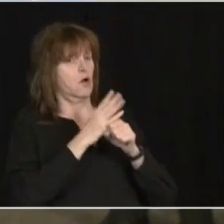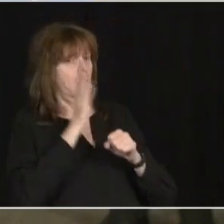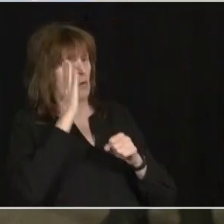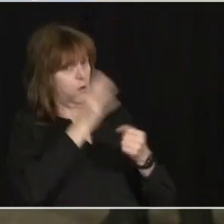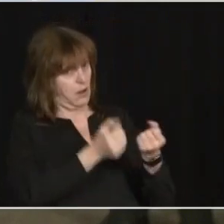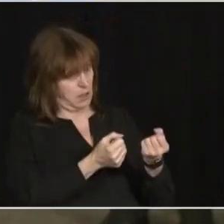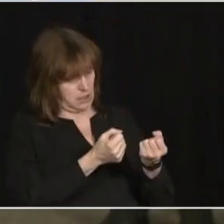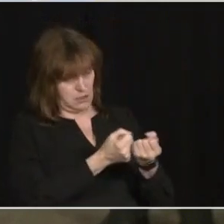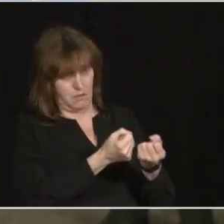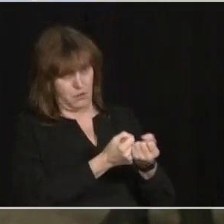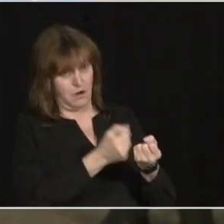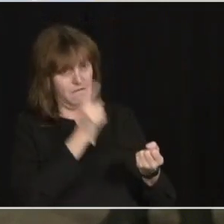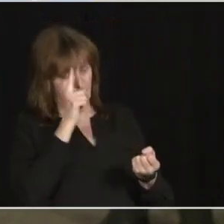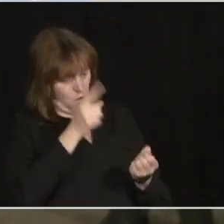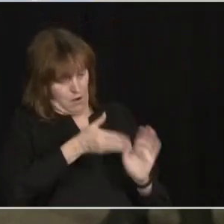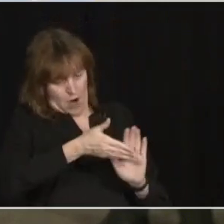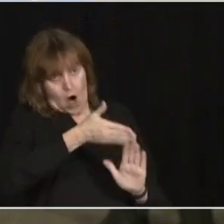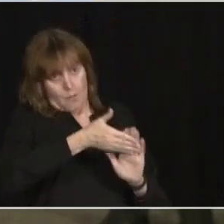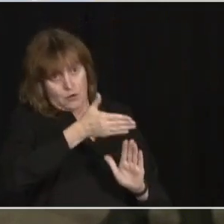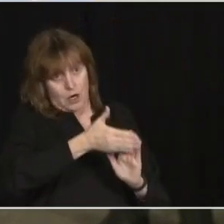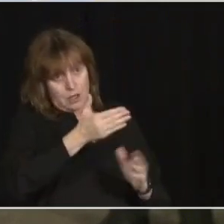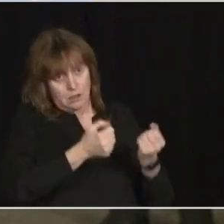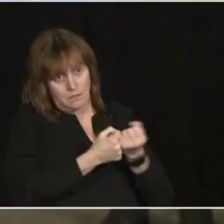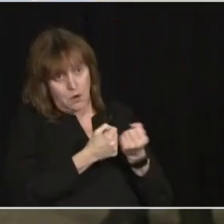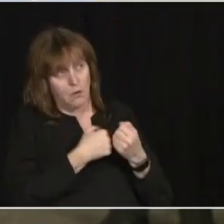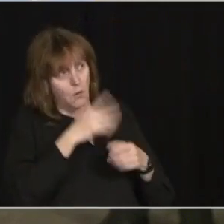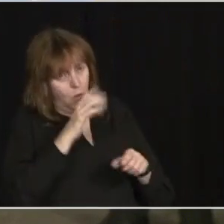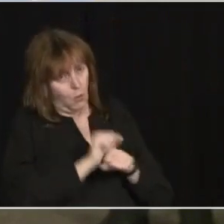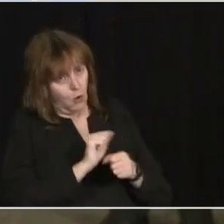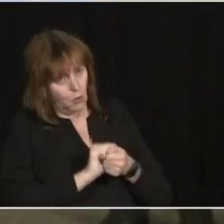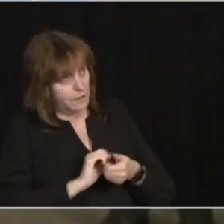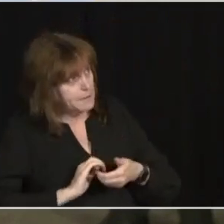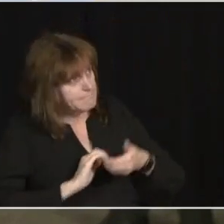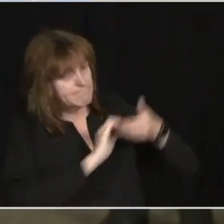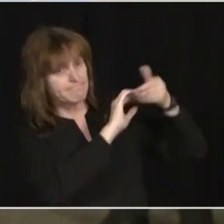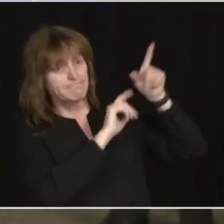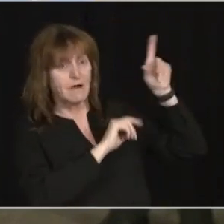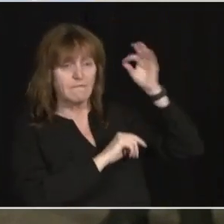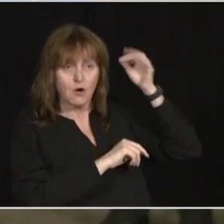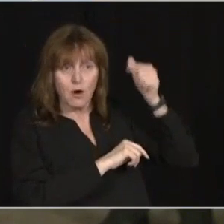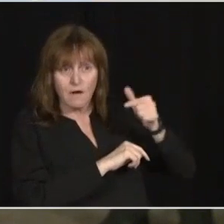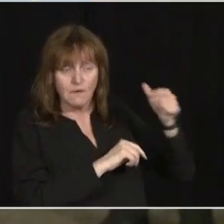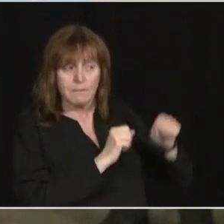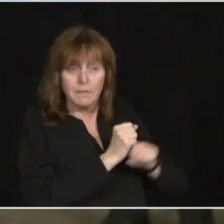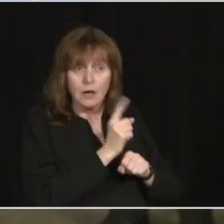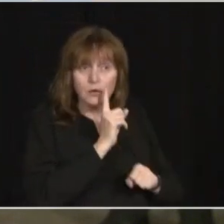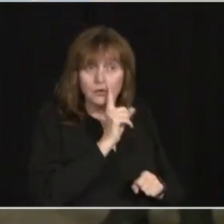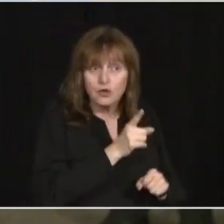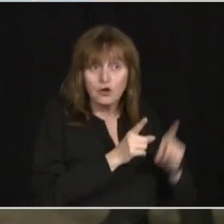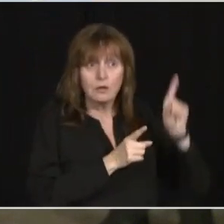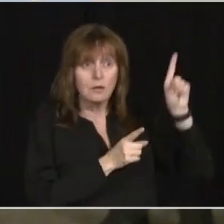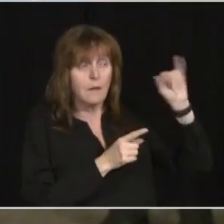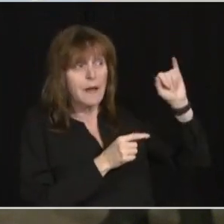that the government is providing support and that we will continue to do so, particularly on the operating safe and navigate with our